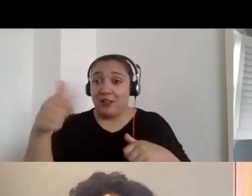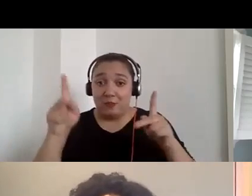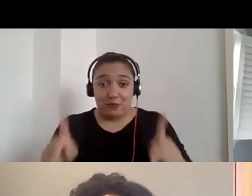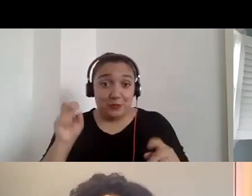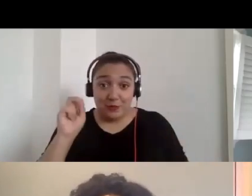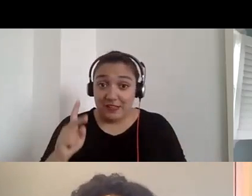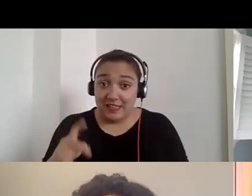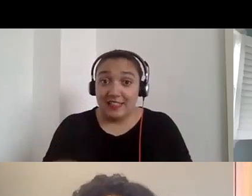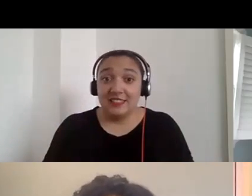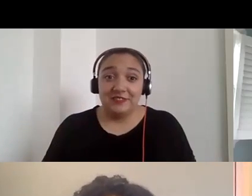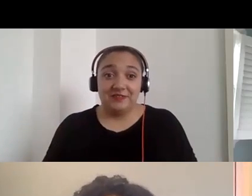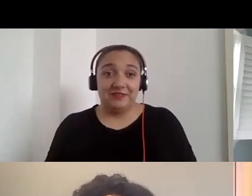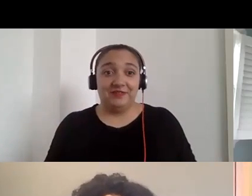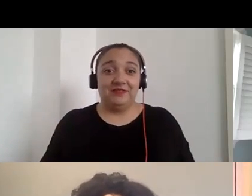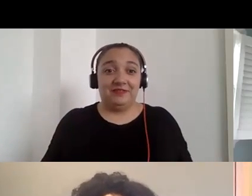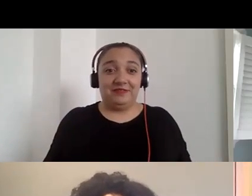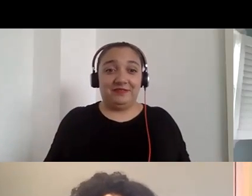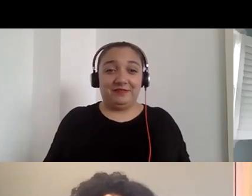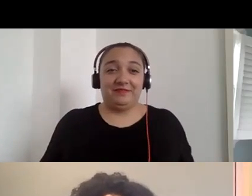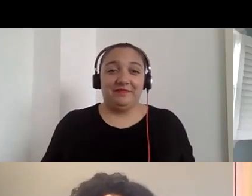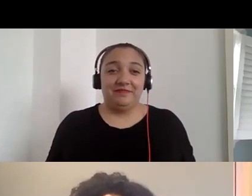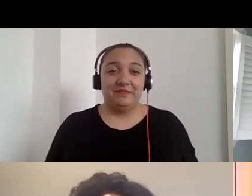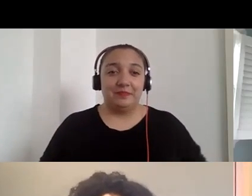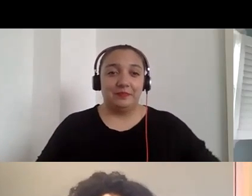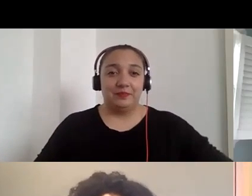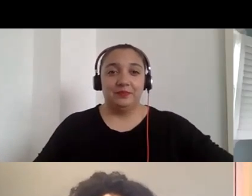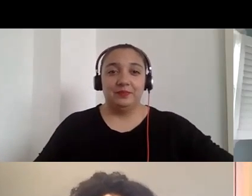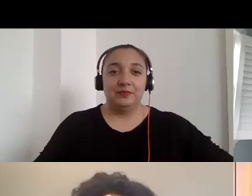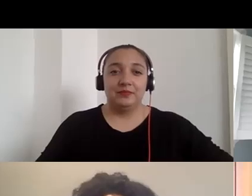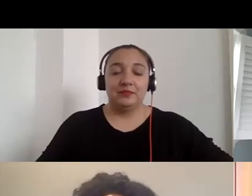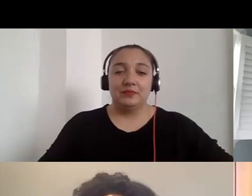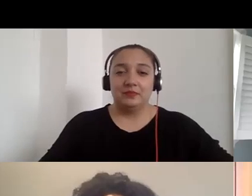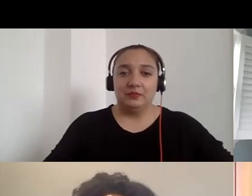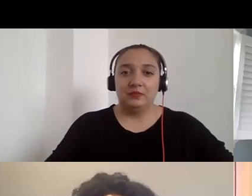All right. Here I go. [PAUSE] >> All right.